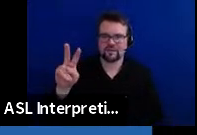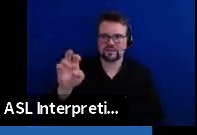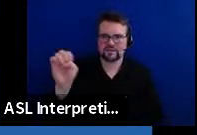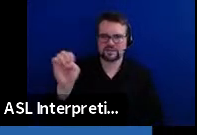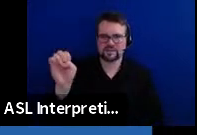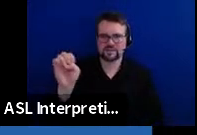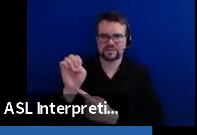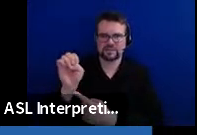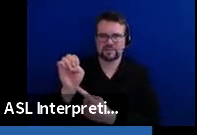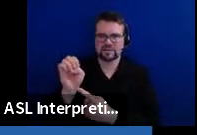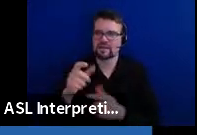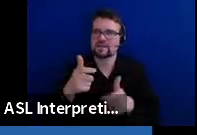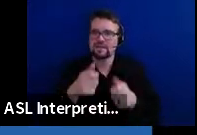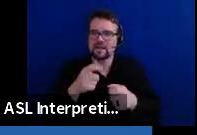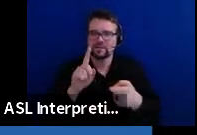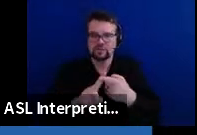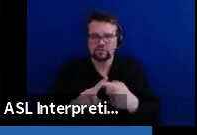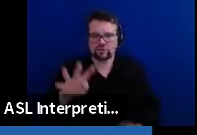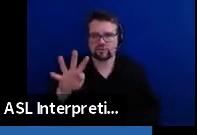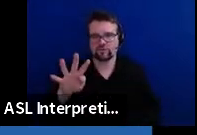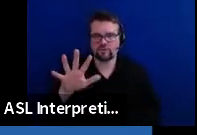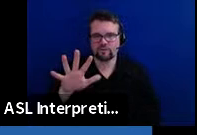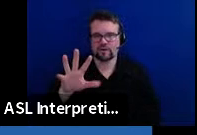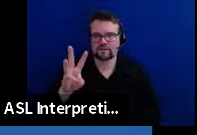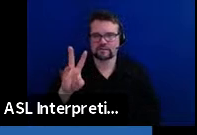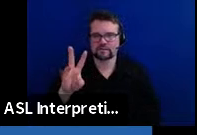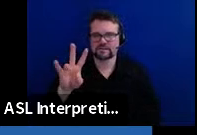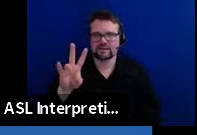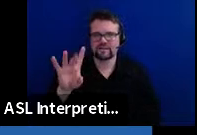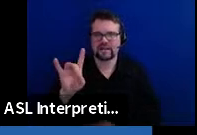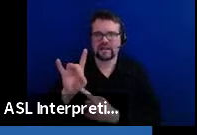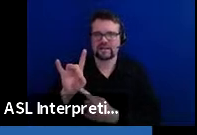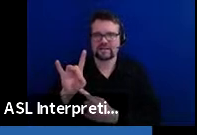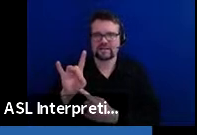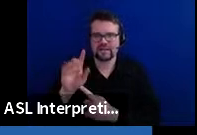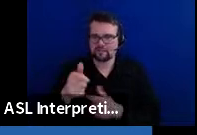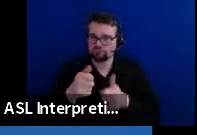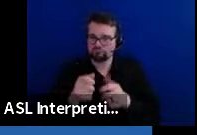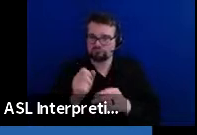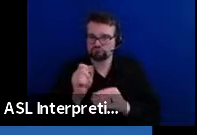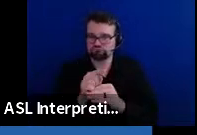45678 TO DONATE $5 TO THE RICK HANSEN FOUNDATION.